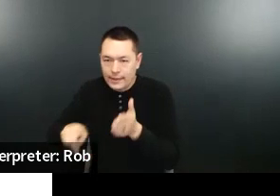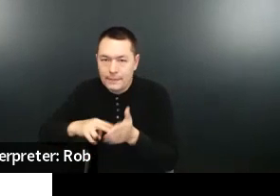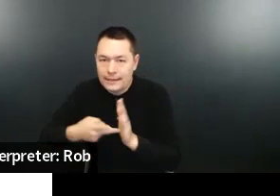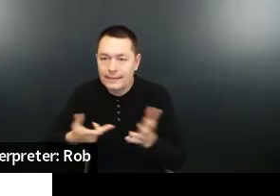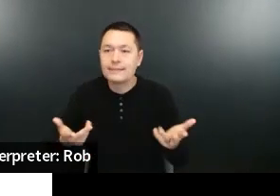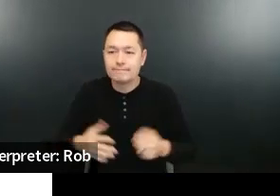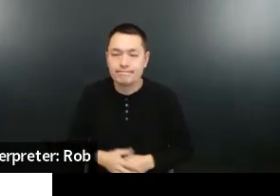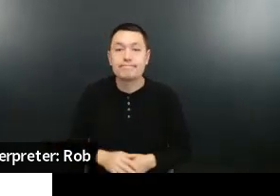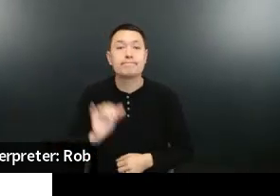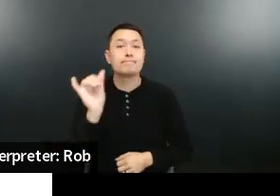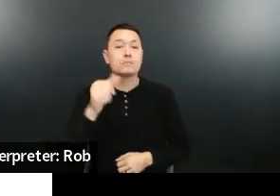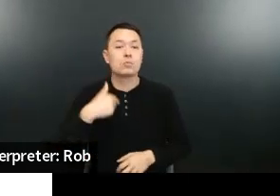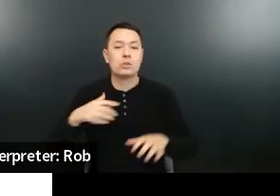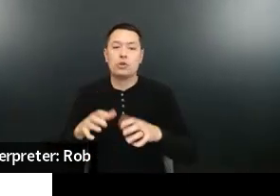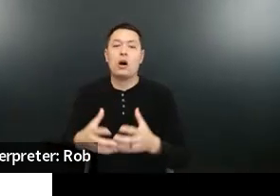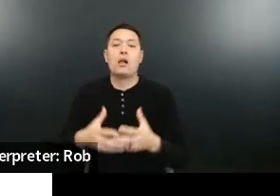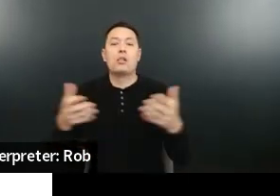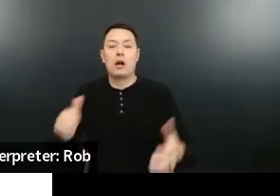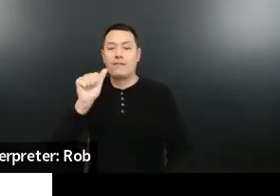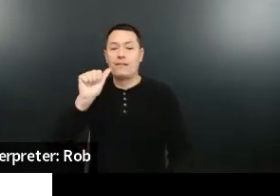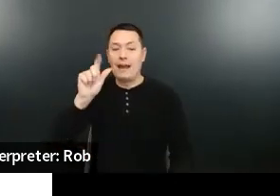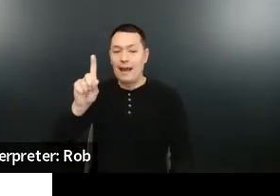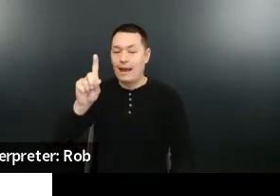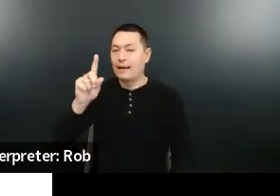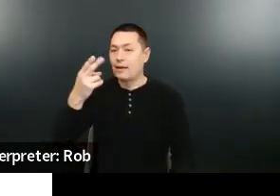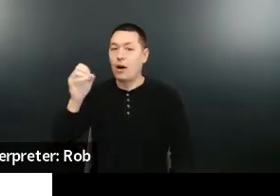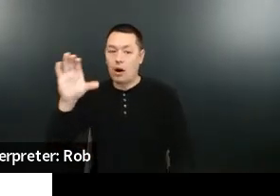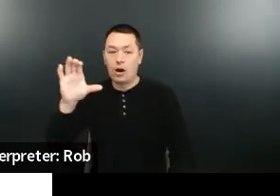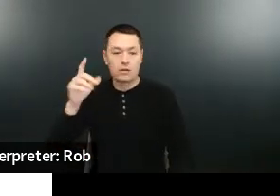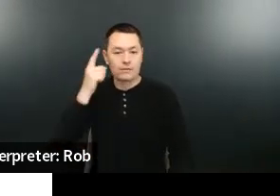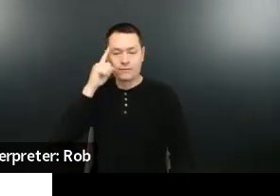And then we do a ton of ad hoc requests, especially from administration.